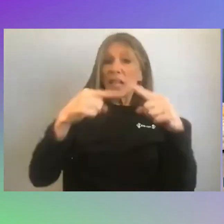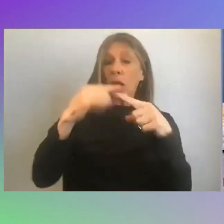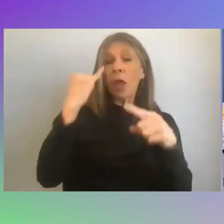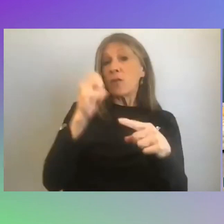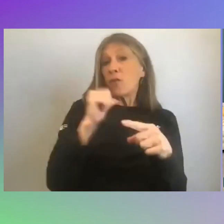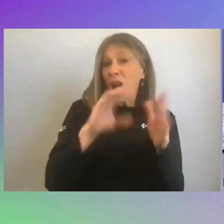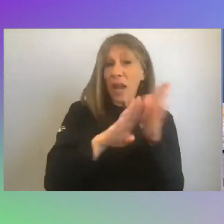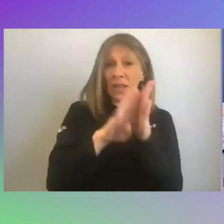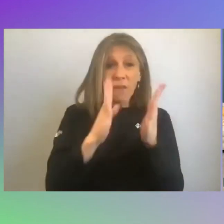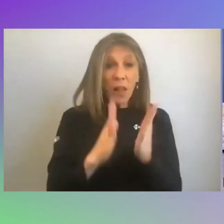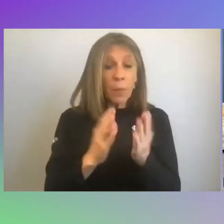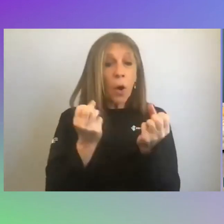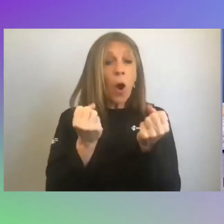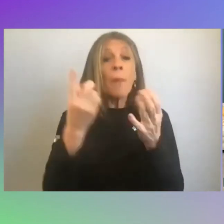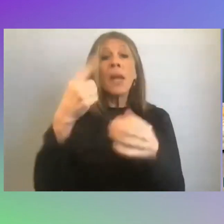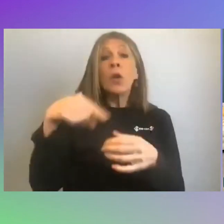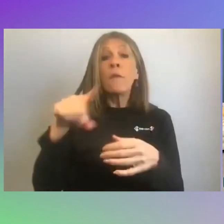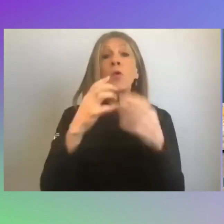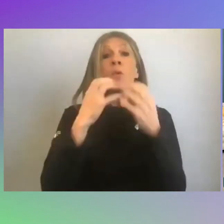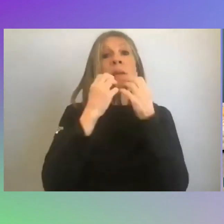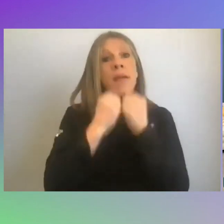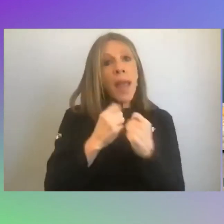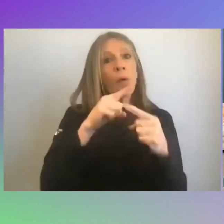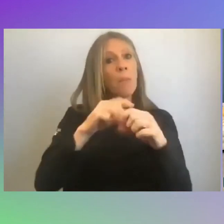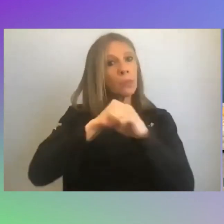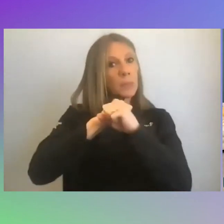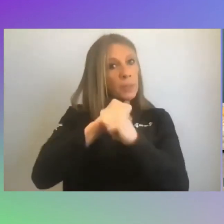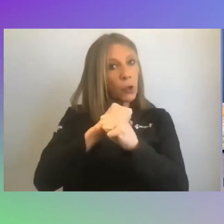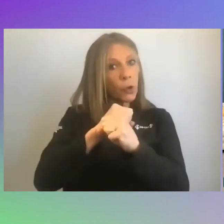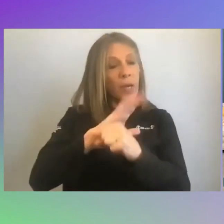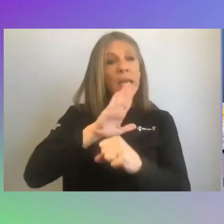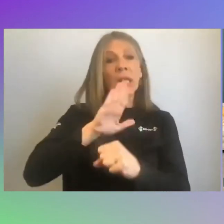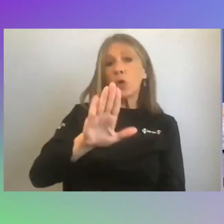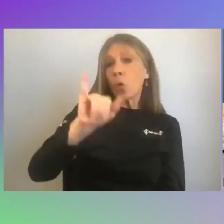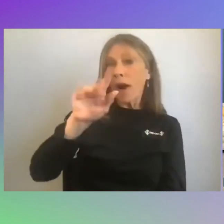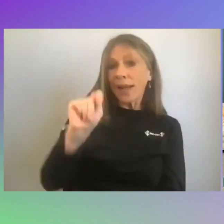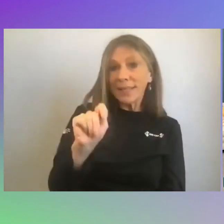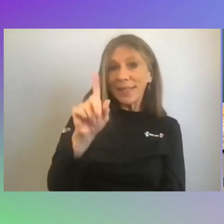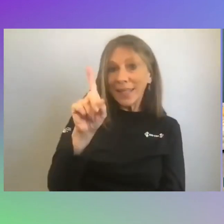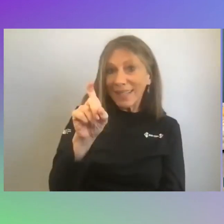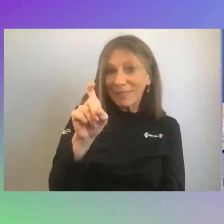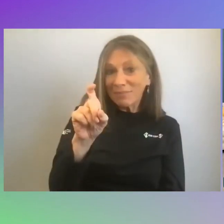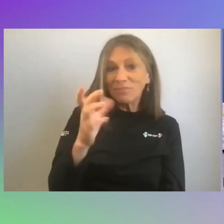many of you care about security in your IT? Um, I'm hoping